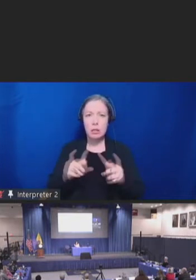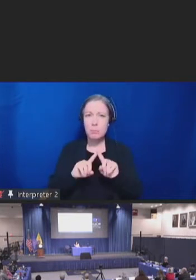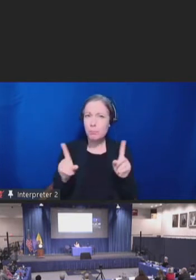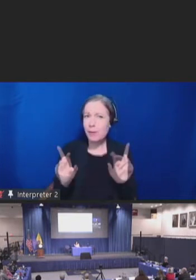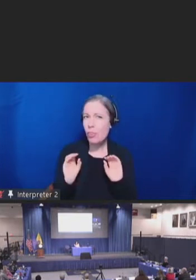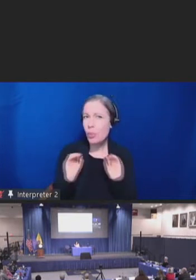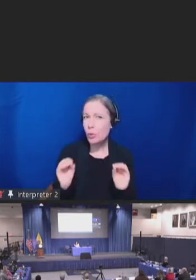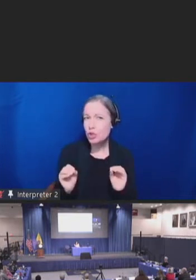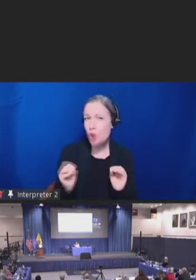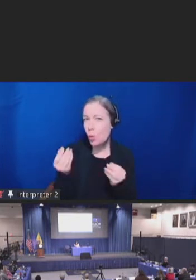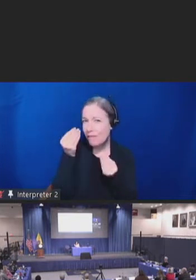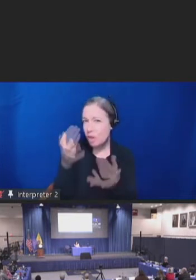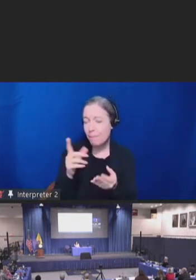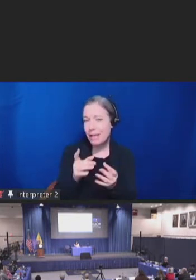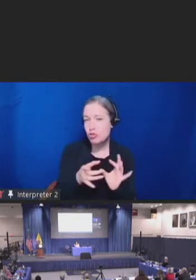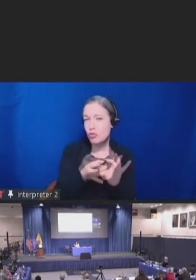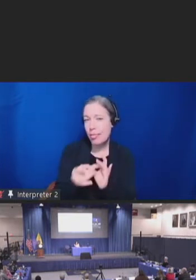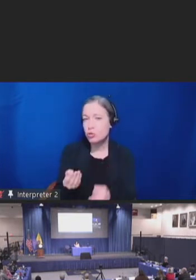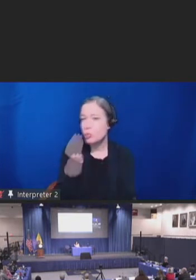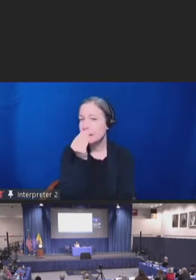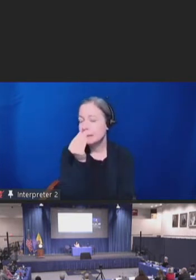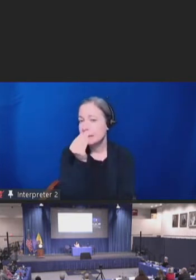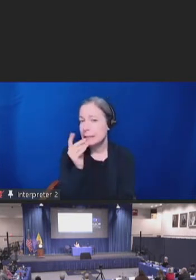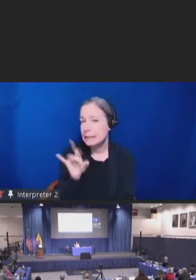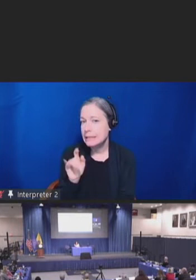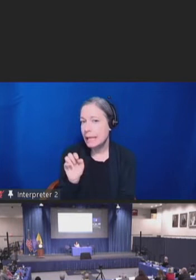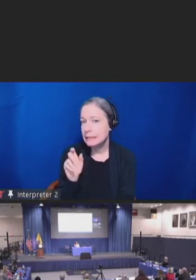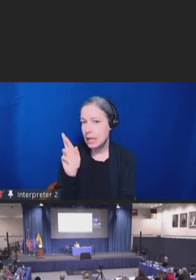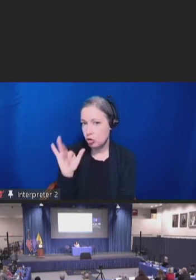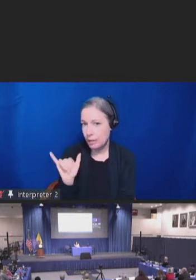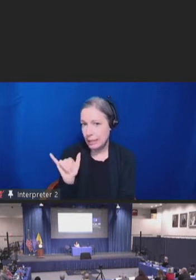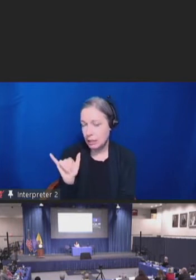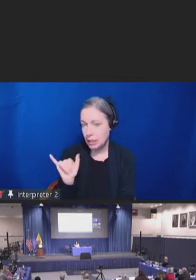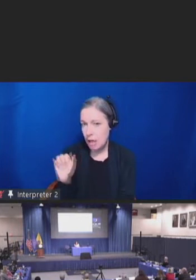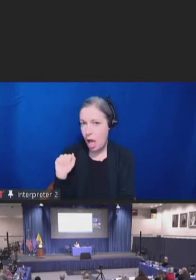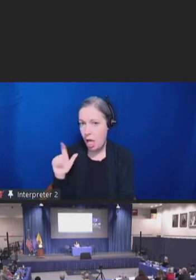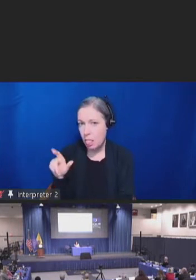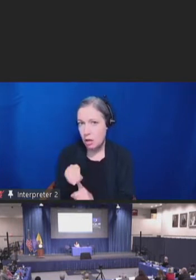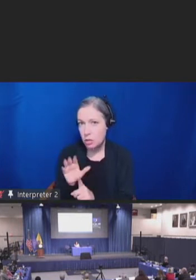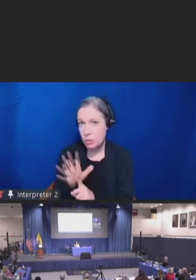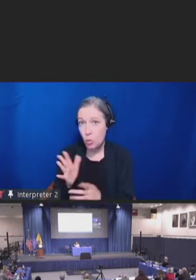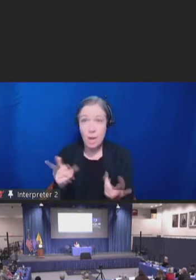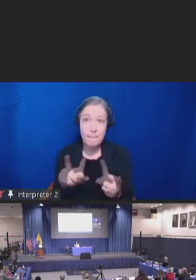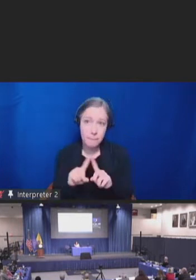Although, there have been reports such as from the AAP that argue that little to none of ingested aluminum is absorbed.